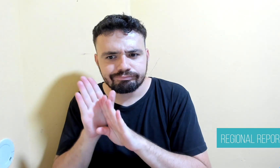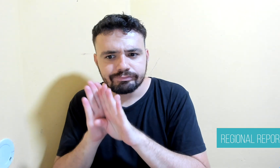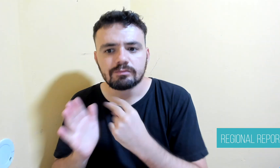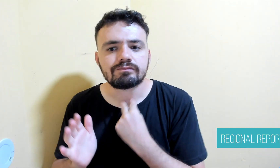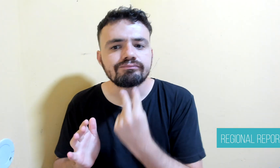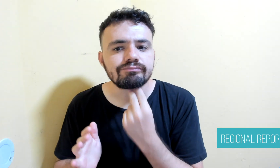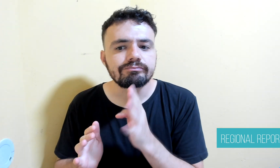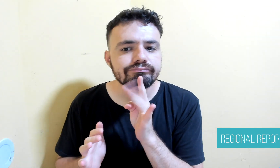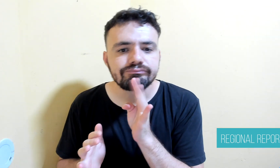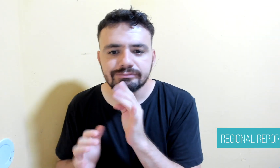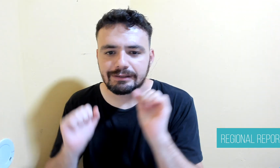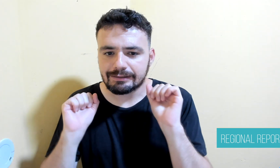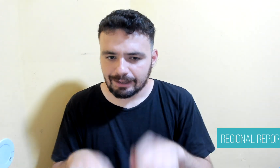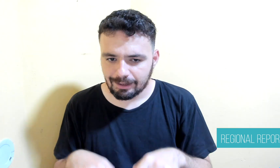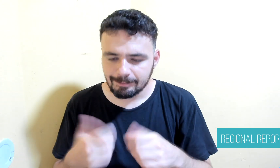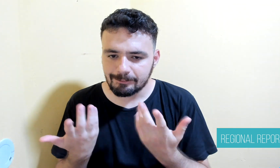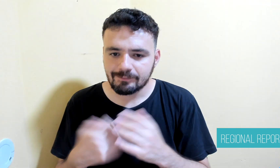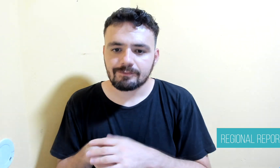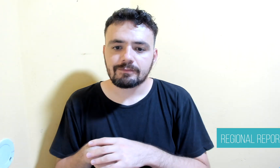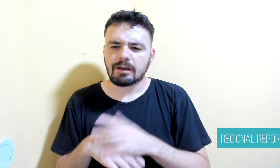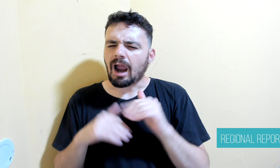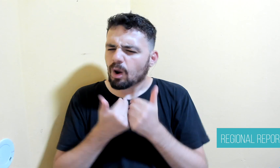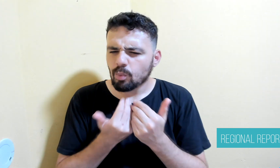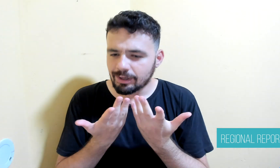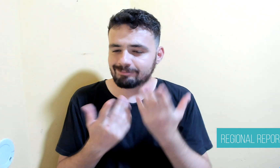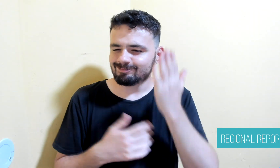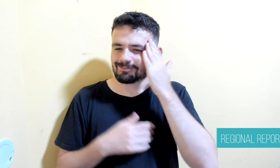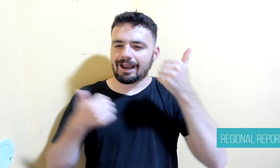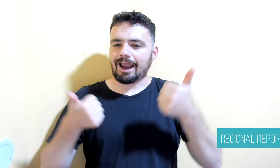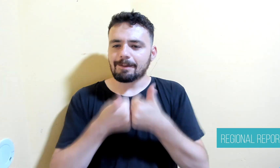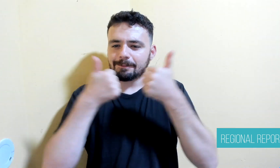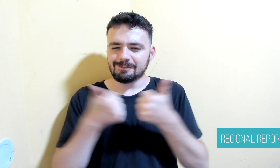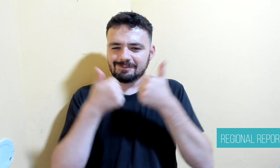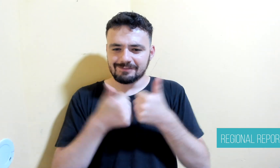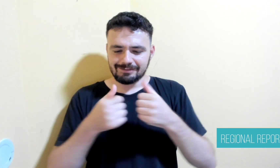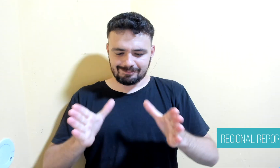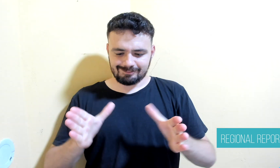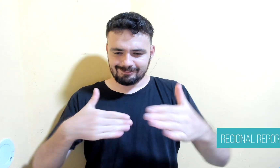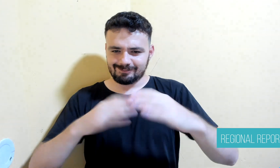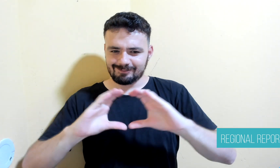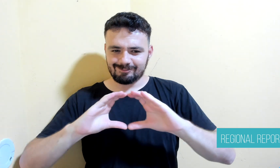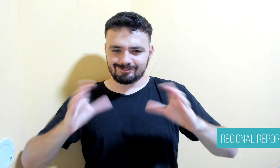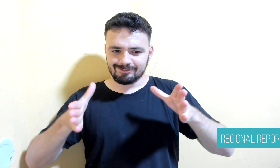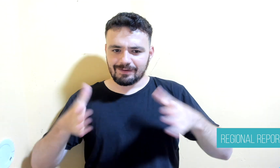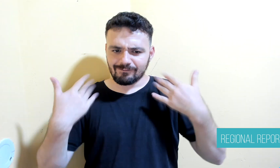increasing the time they spend with it, especially at home.